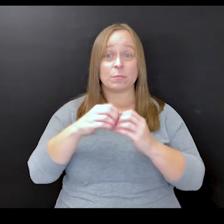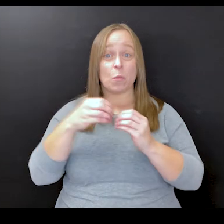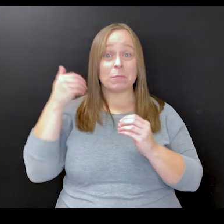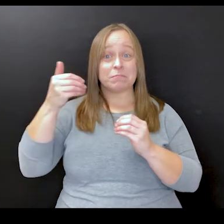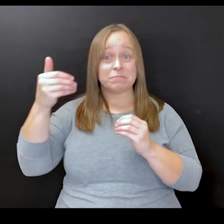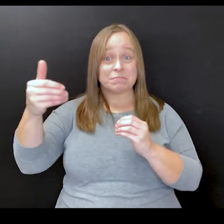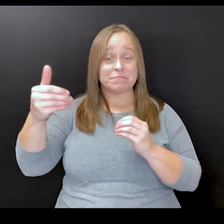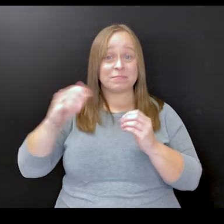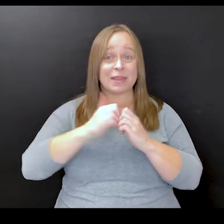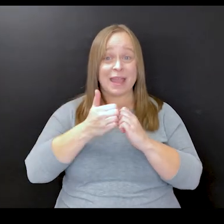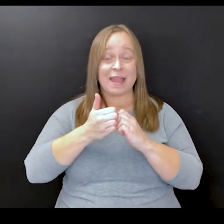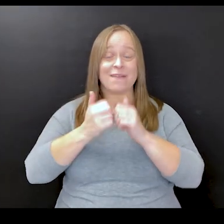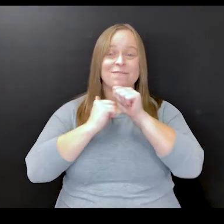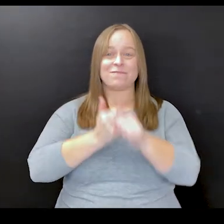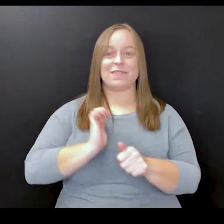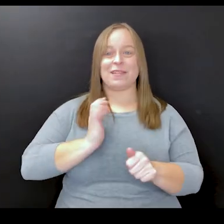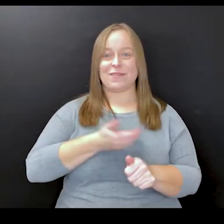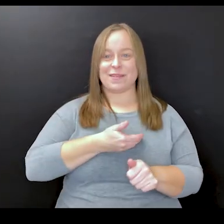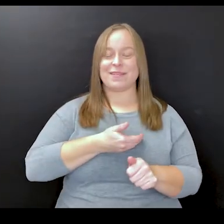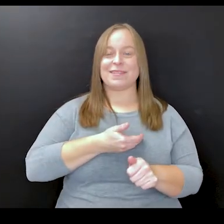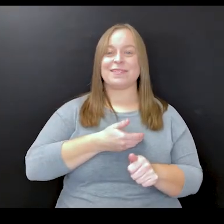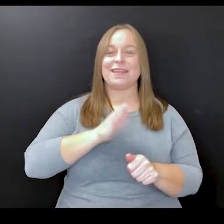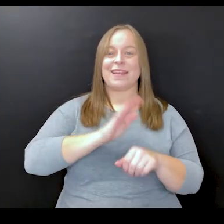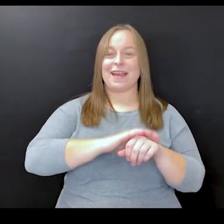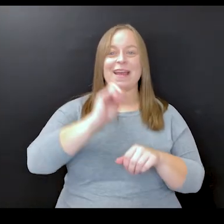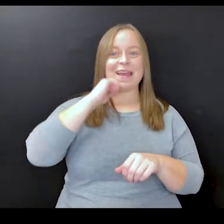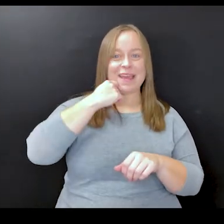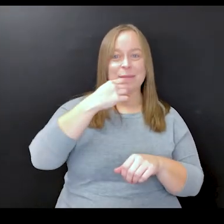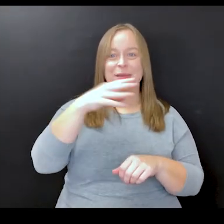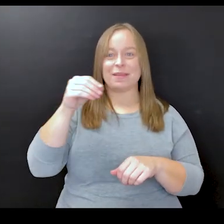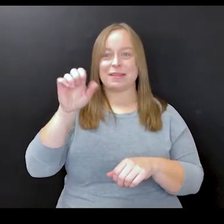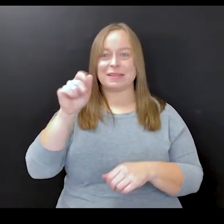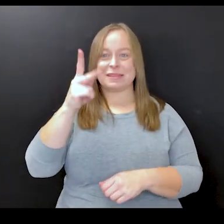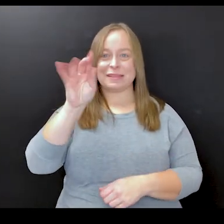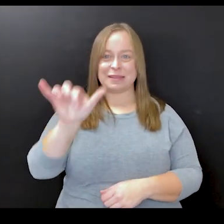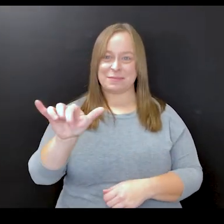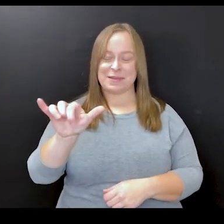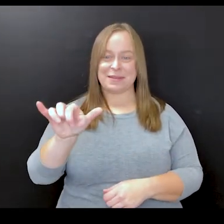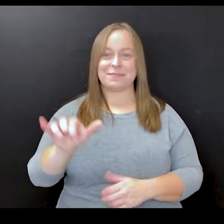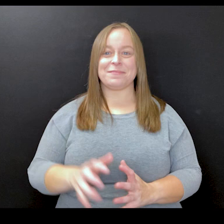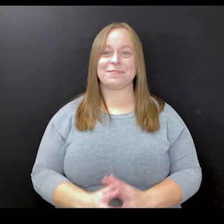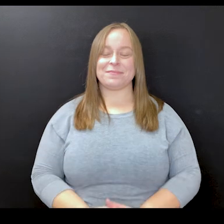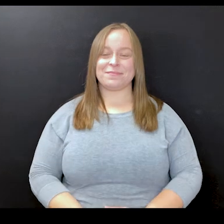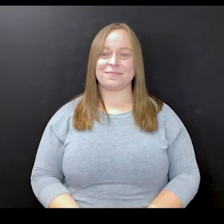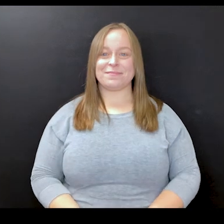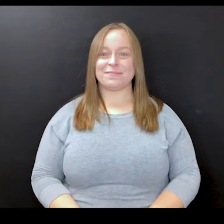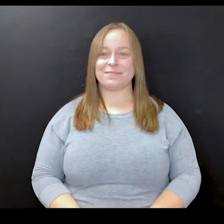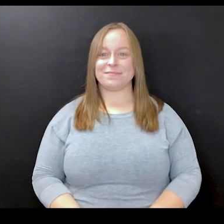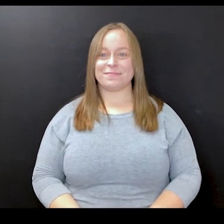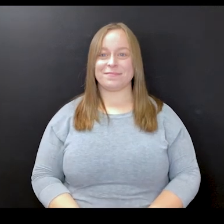To listen to more Empire State of Rights: Closed Captioned, follow us on Apple Podcasts and Spotify.